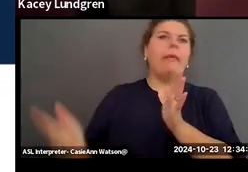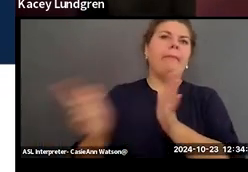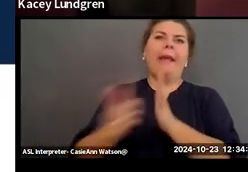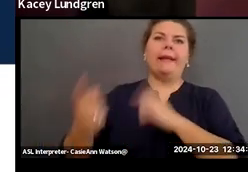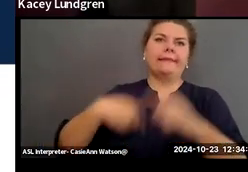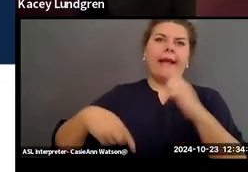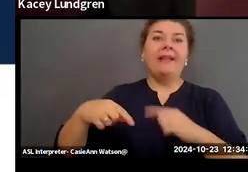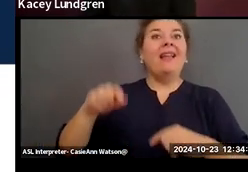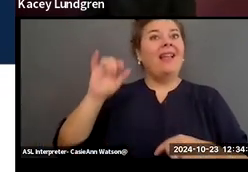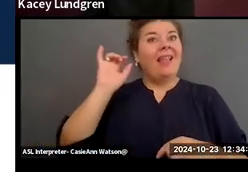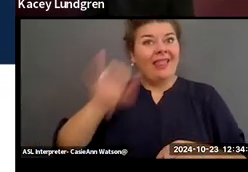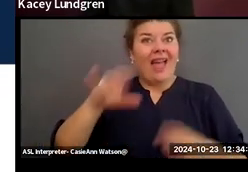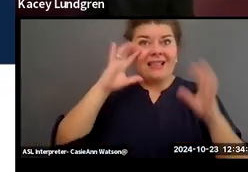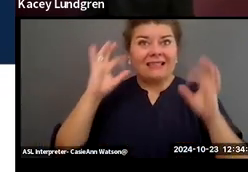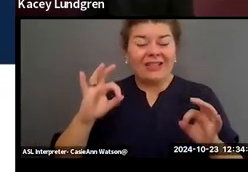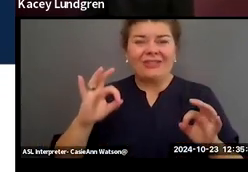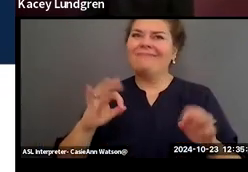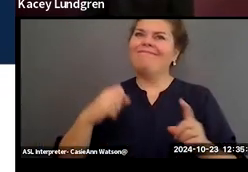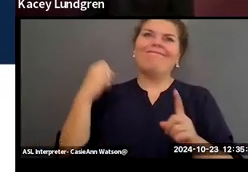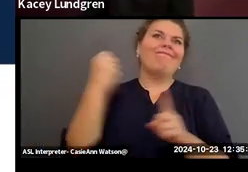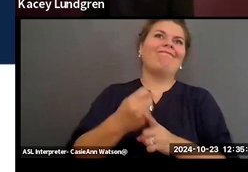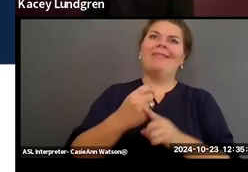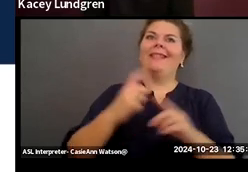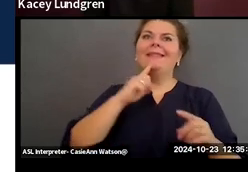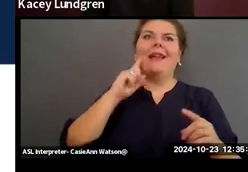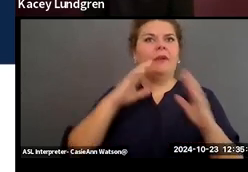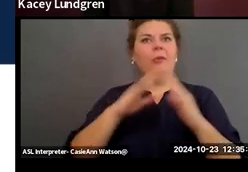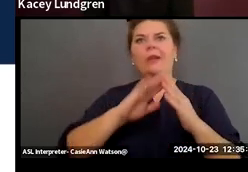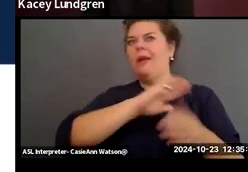This ruling had devastating effects on the deaf community around the world.